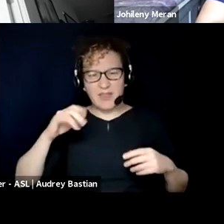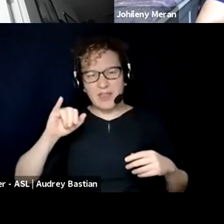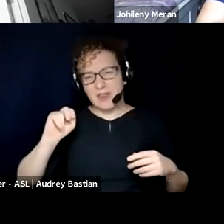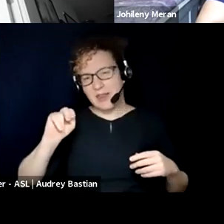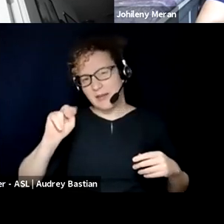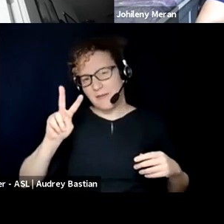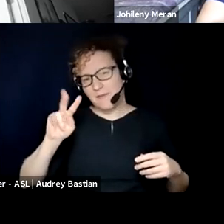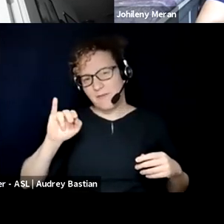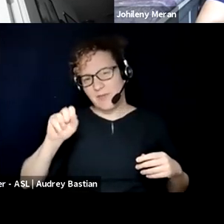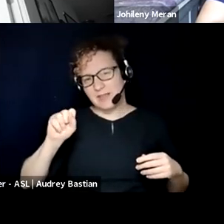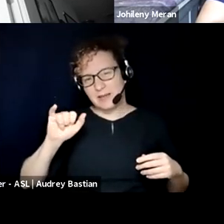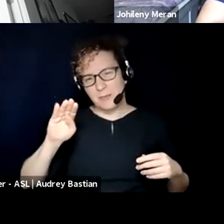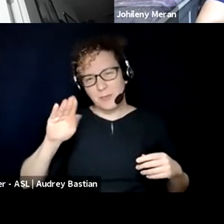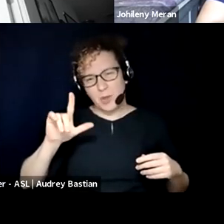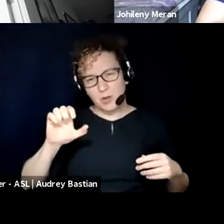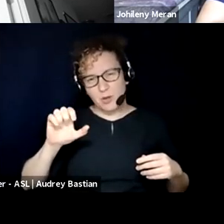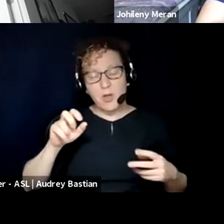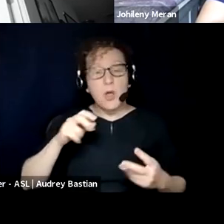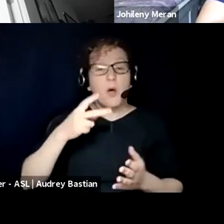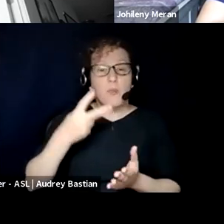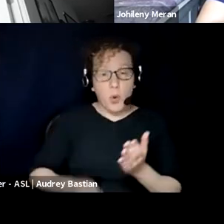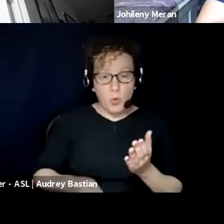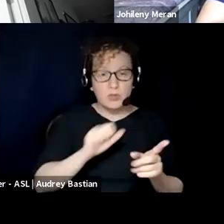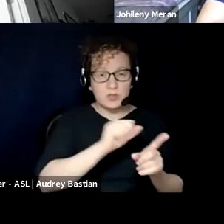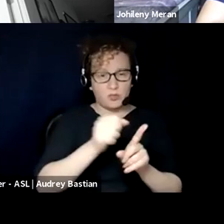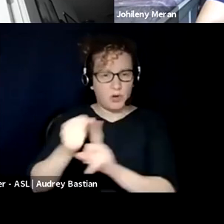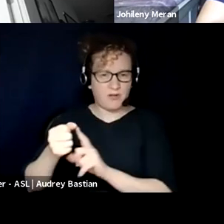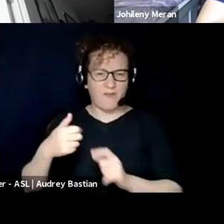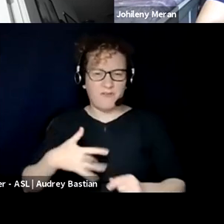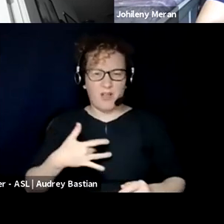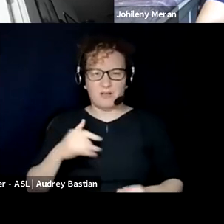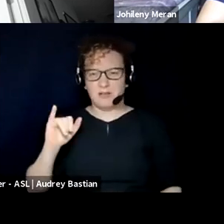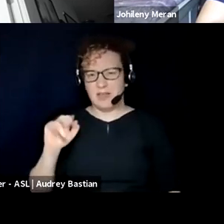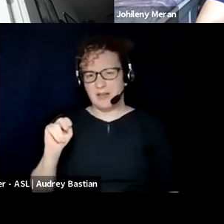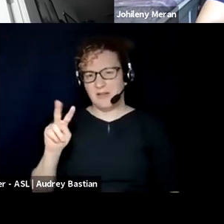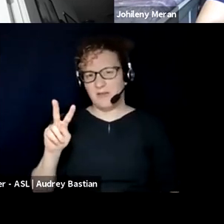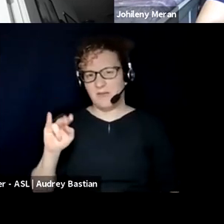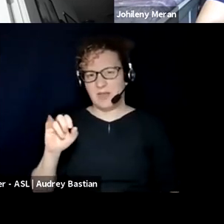there was this invisibleness that I don't think had to be there. And I think it could